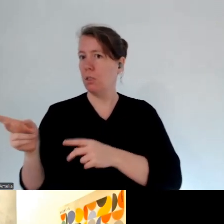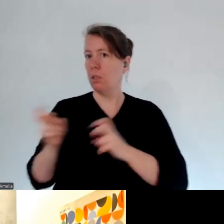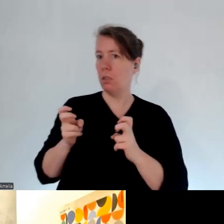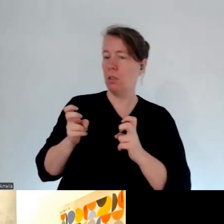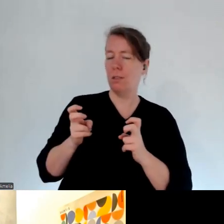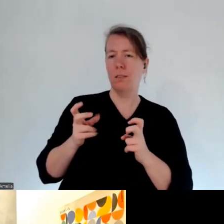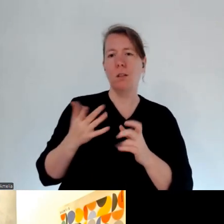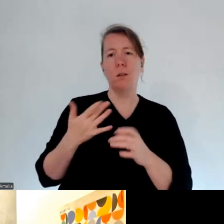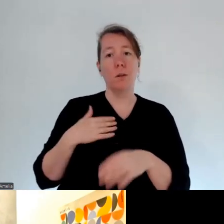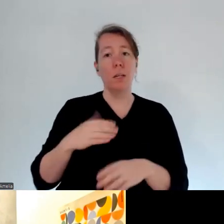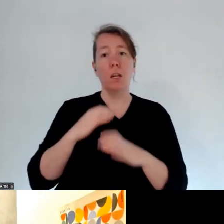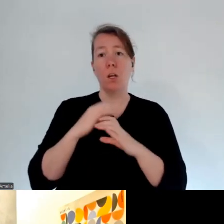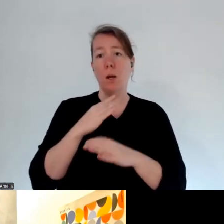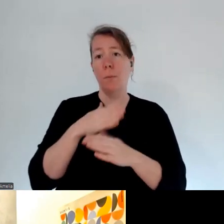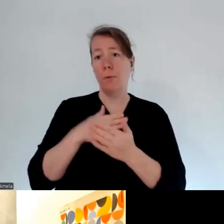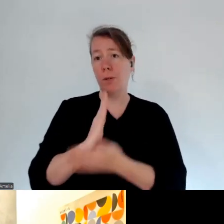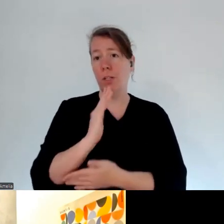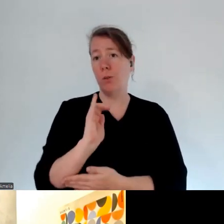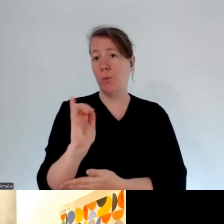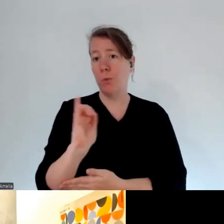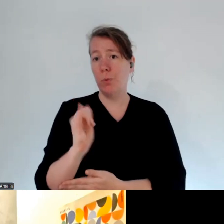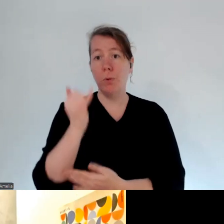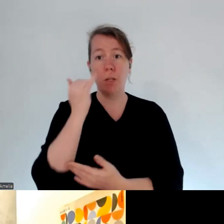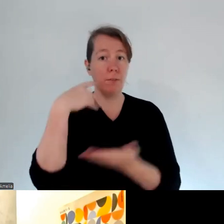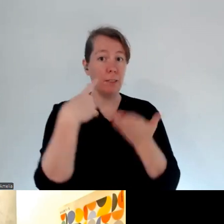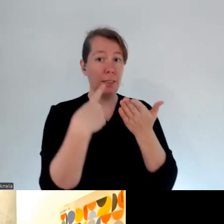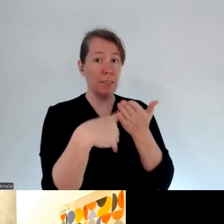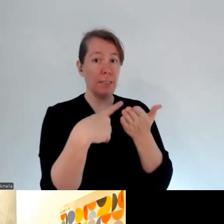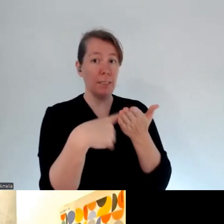So, when I'm looking at a student's project or talking to a student about the development of a project,